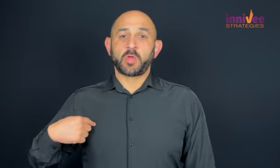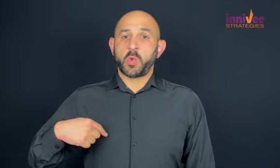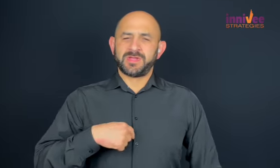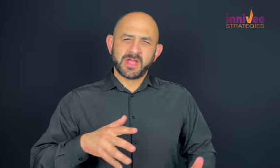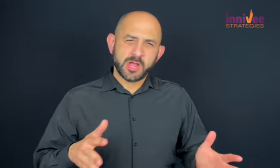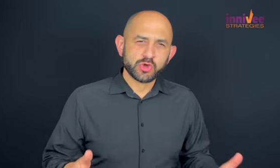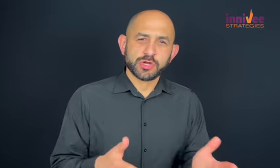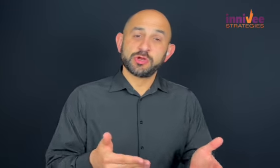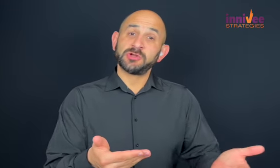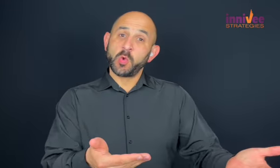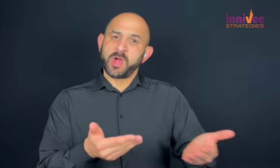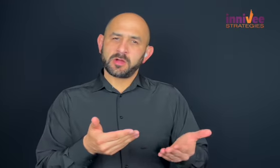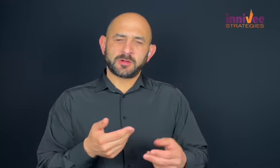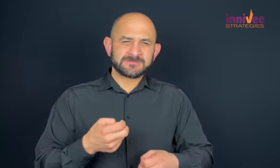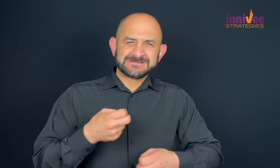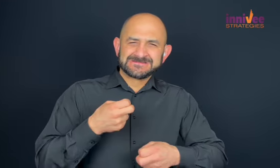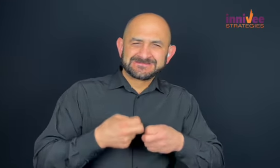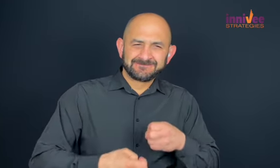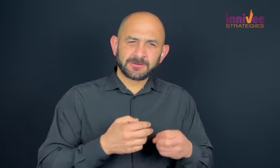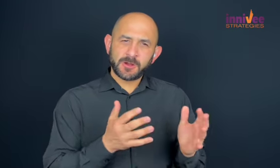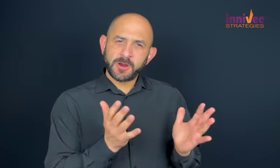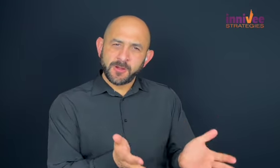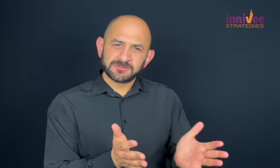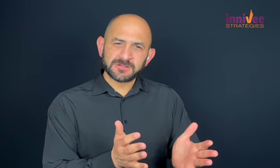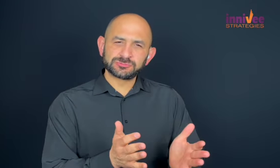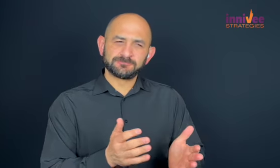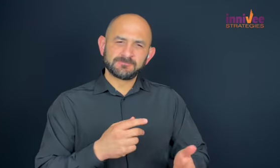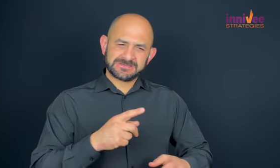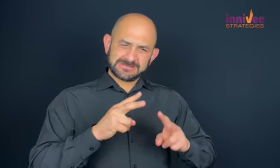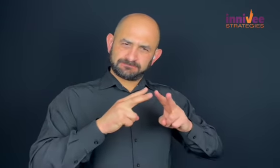We encourage and welcome hard questions,